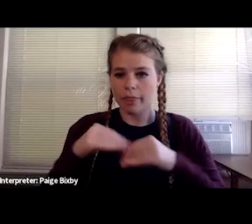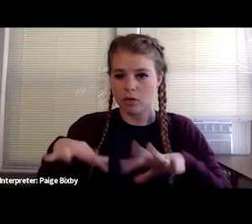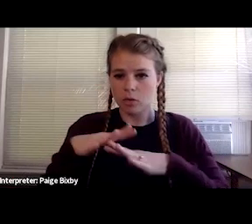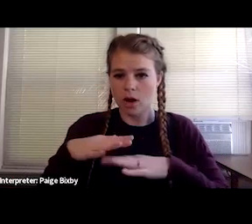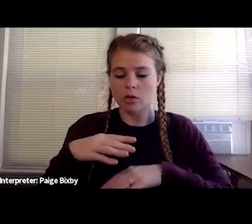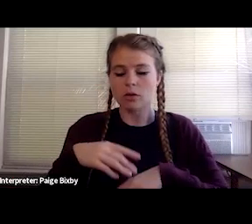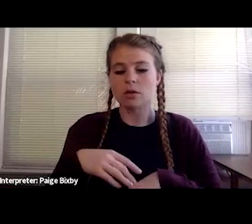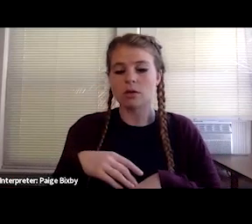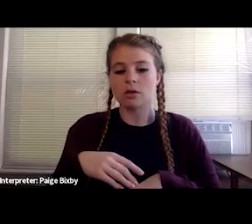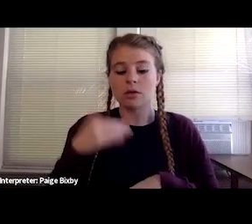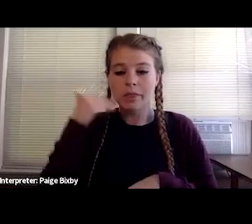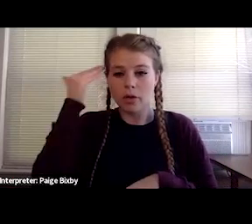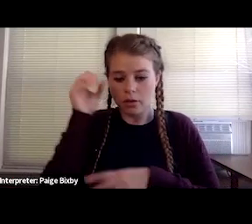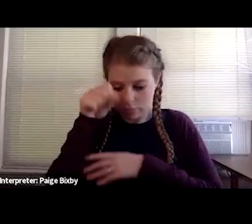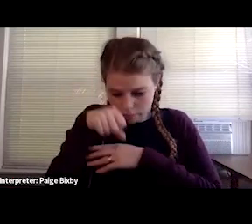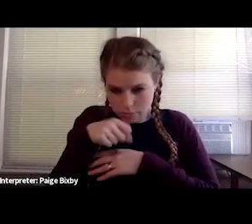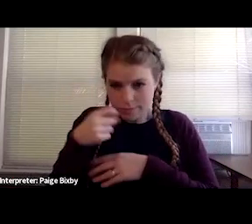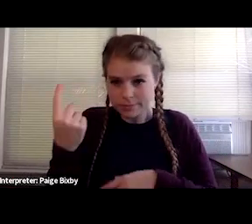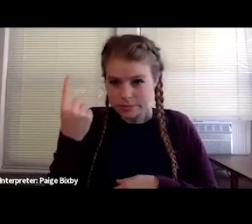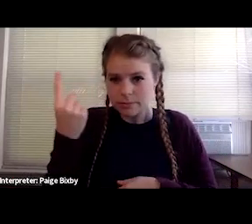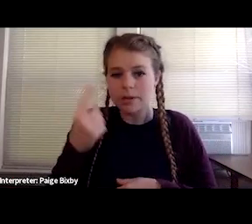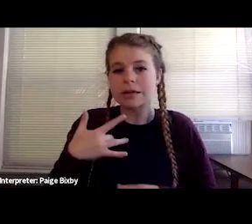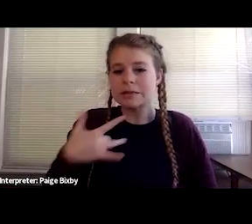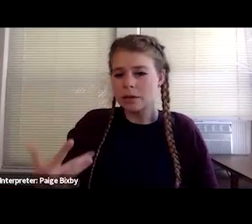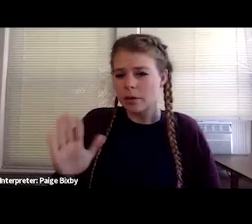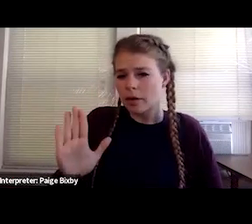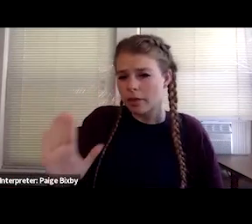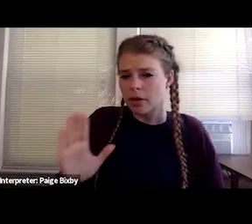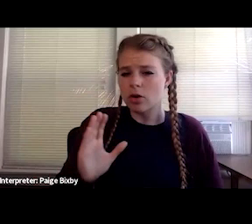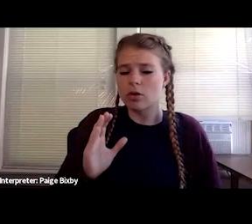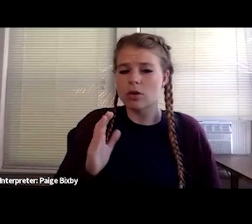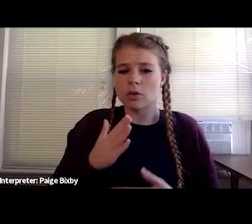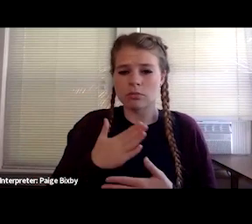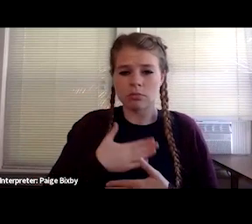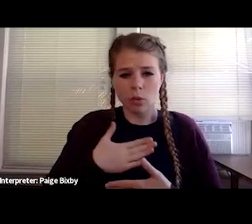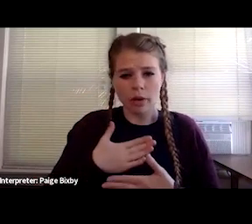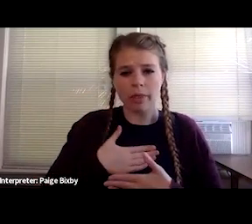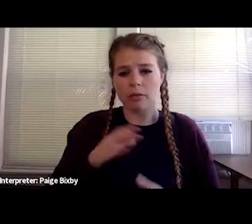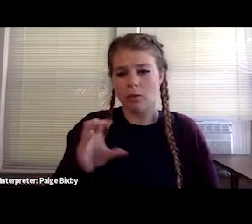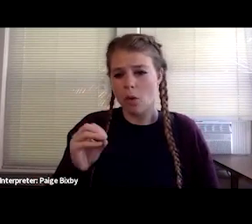again, usually people's oxygen saturation levels and respiratory rate is normal or near normal.